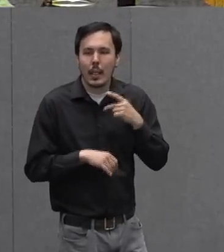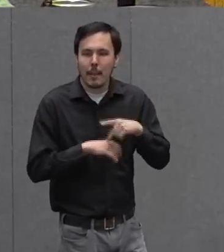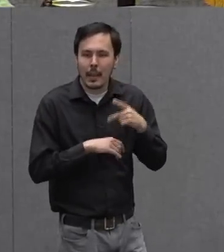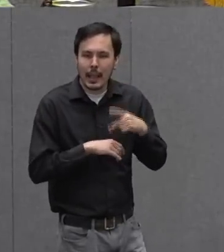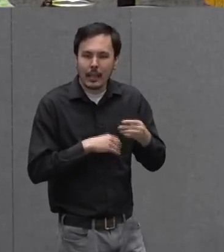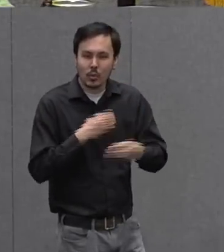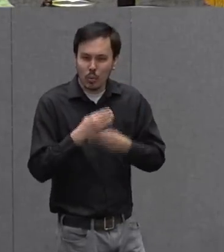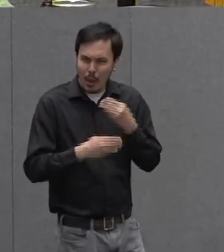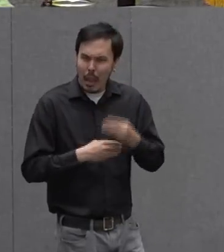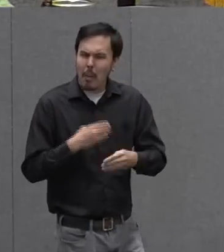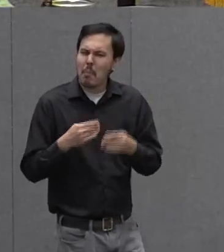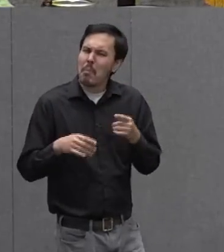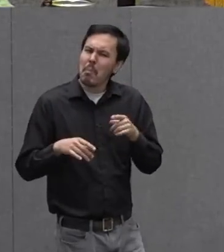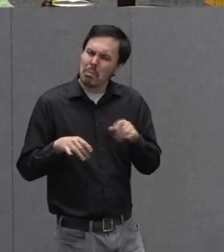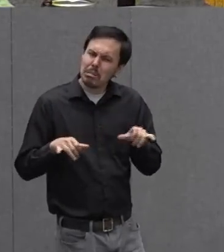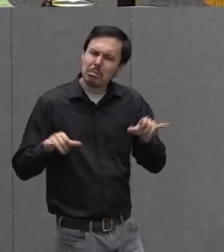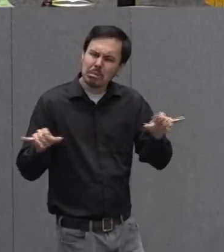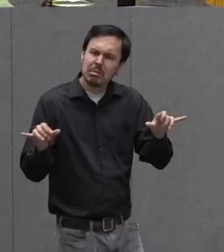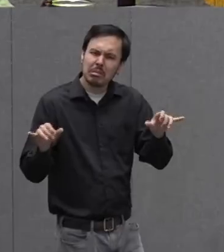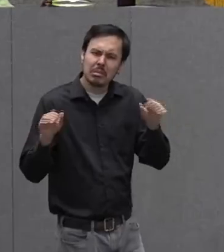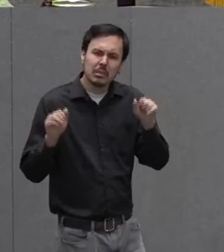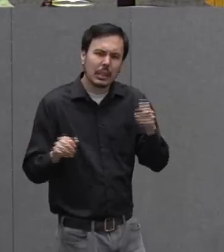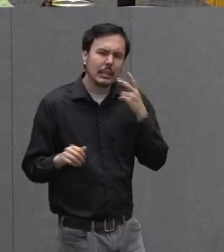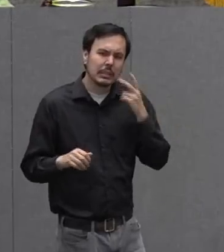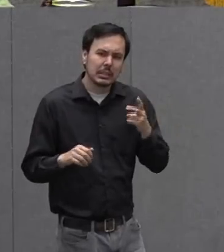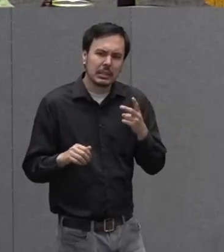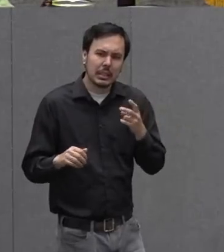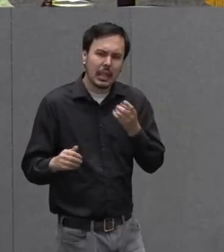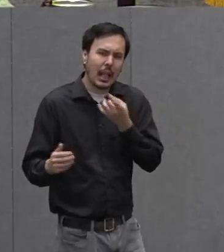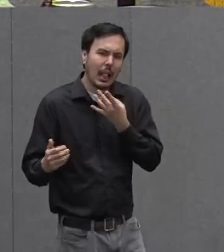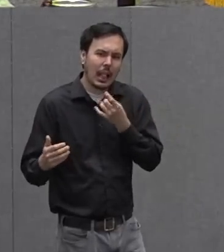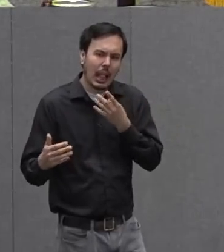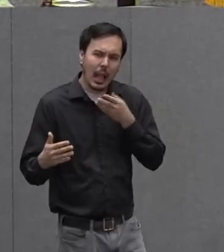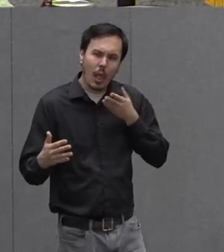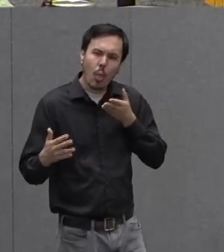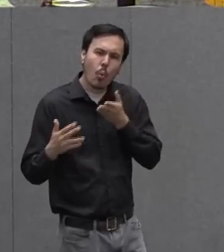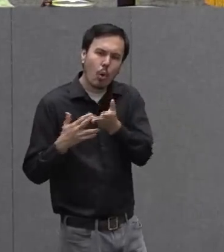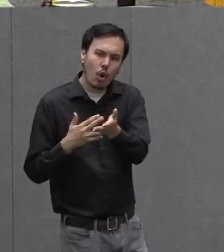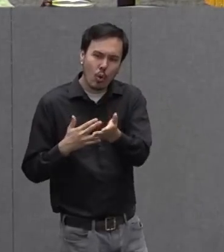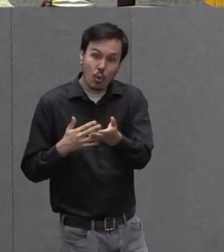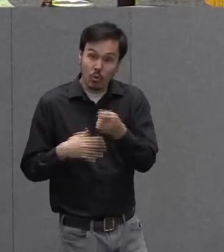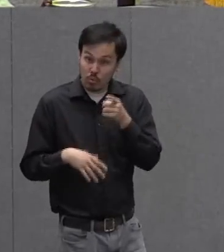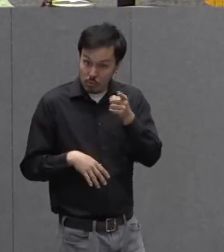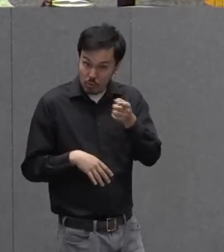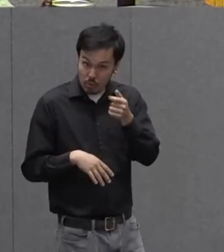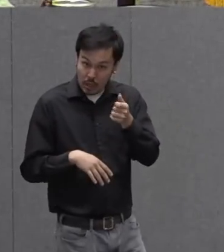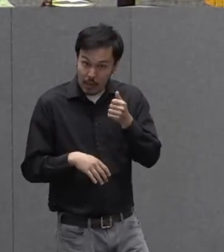Well, we can sort of see some light coming through. Were you right about your predictions?